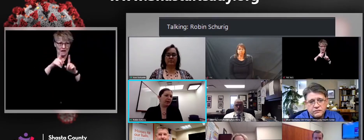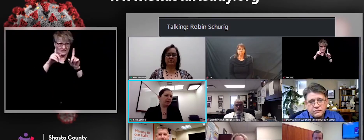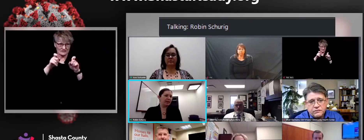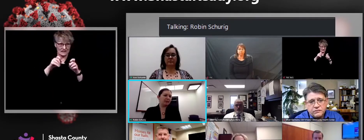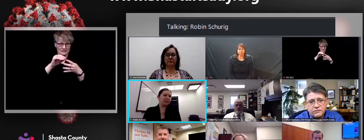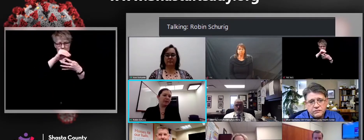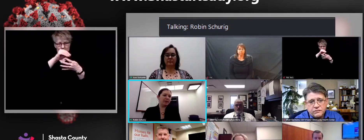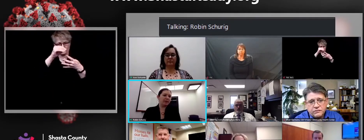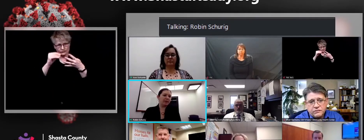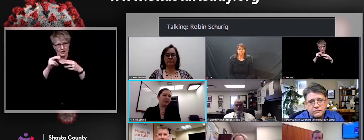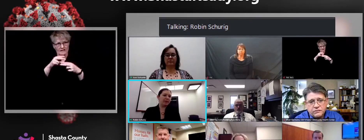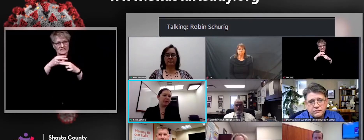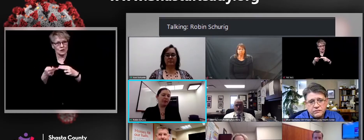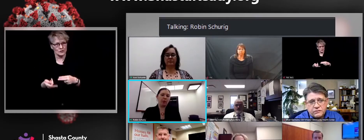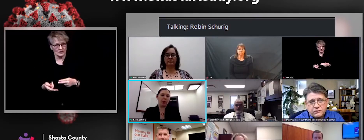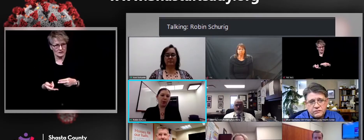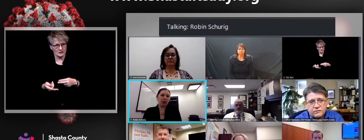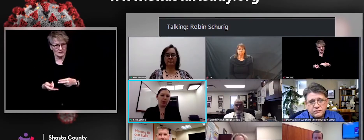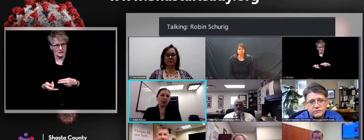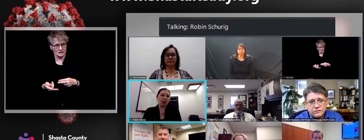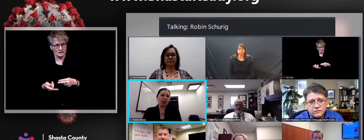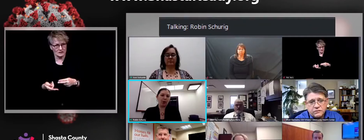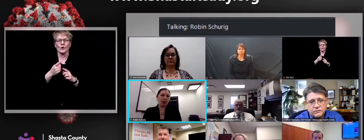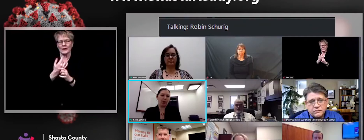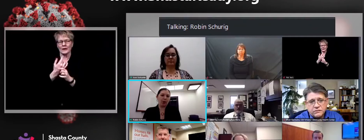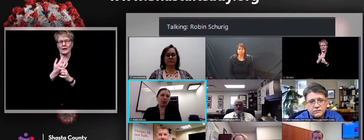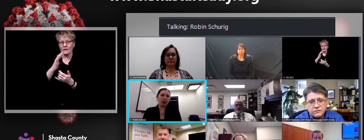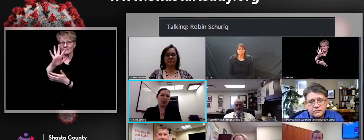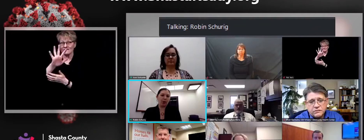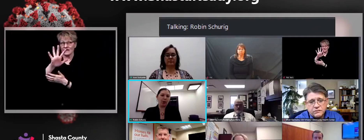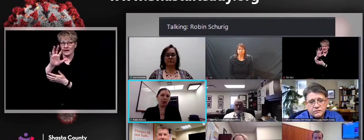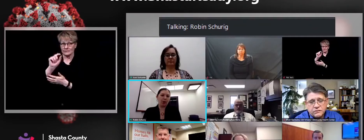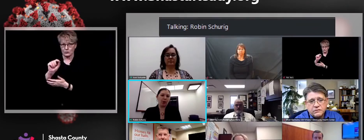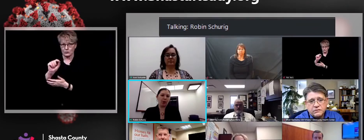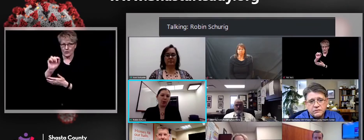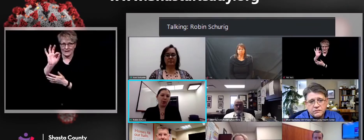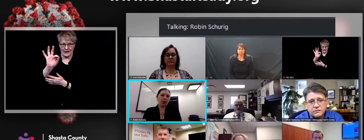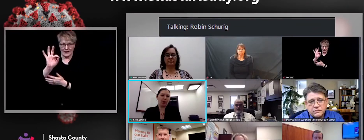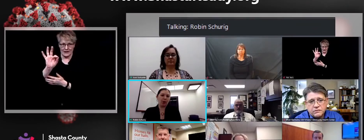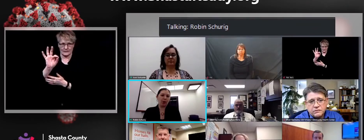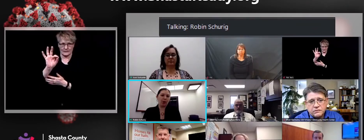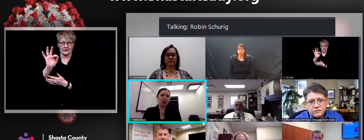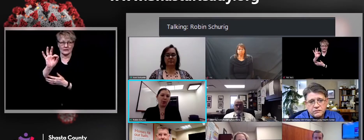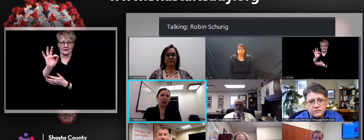and it would need to be below four to qualify us for the orange tier. So if that happens